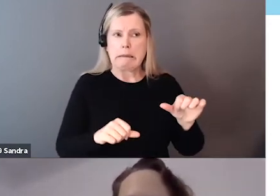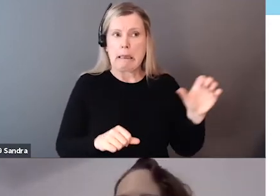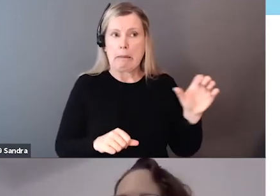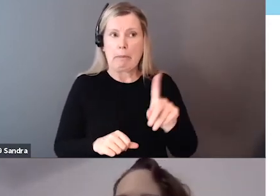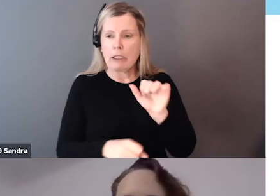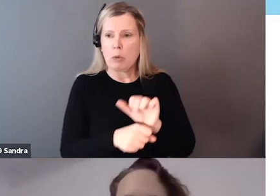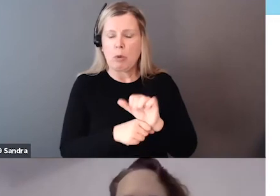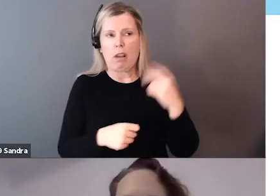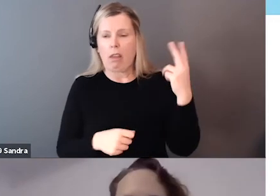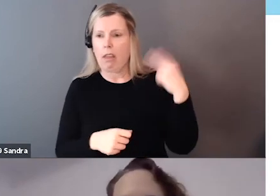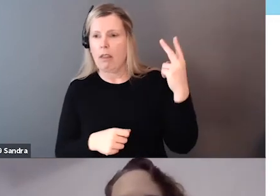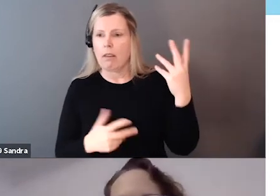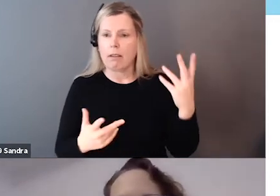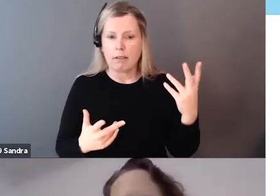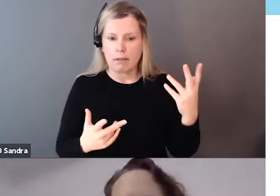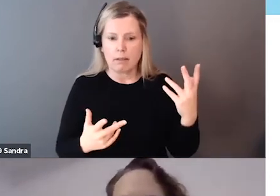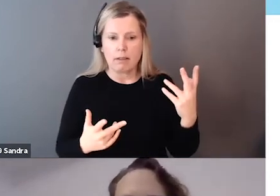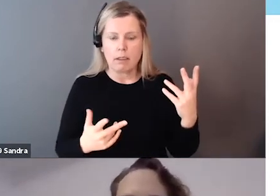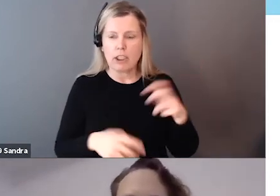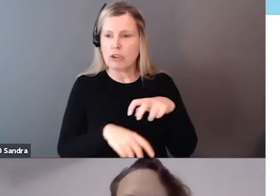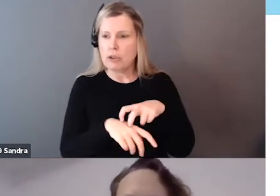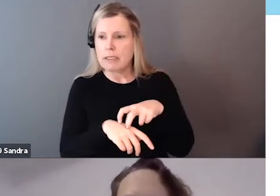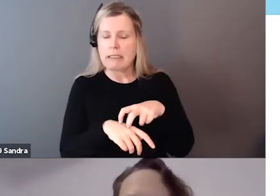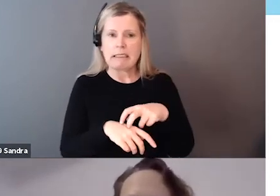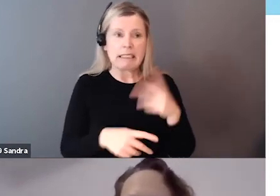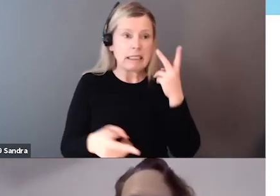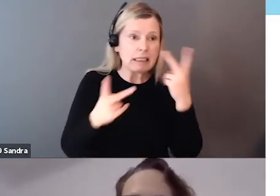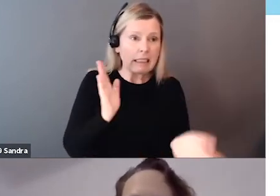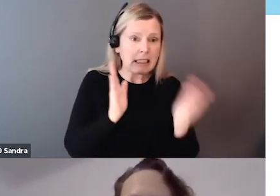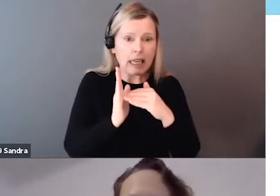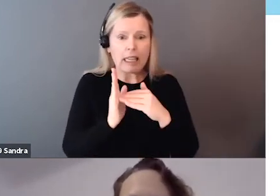of her past behavior. She was nervous about seeing her colleagues and didn't know what to tell them,